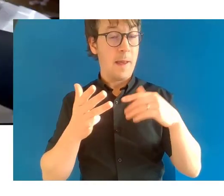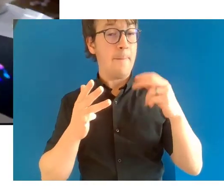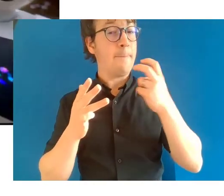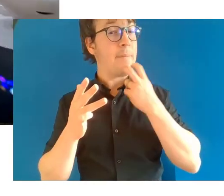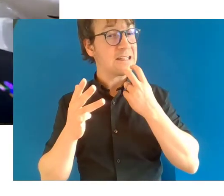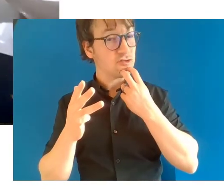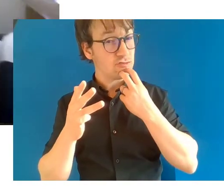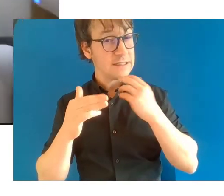battery is left.